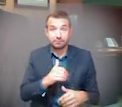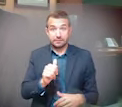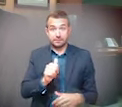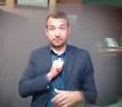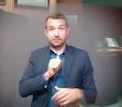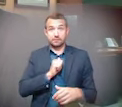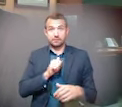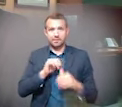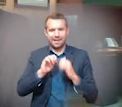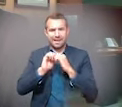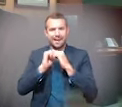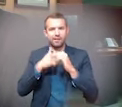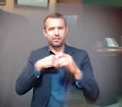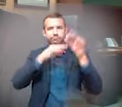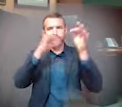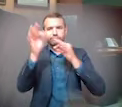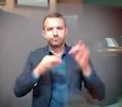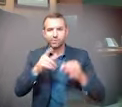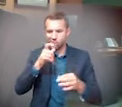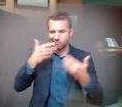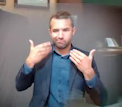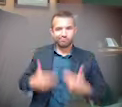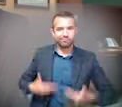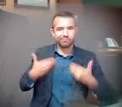of the disability, the Americans with Disabilities Act, despite